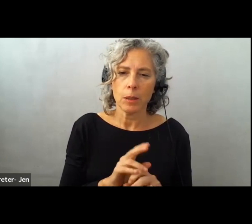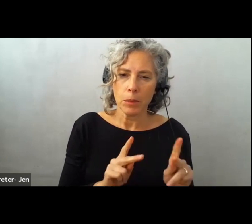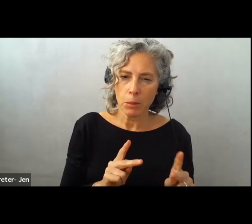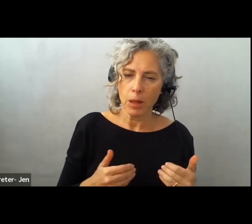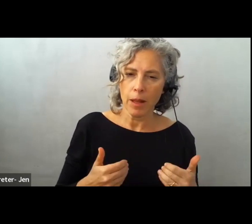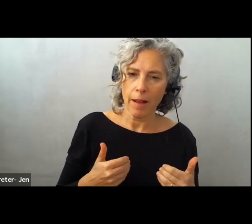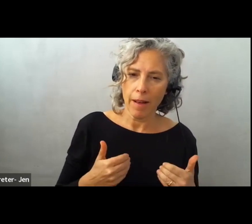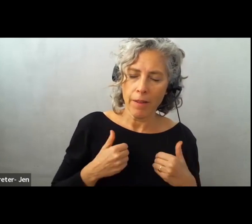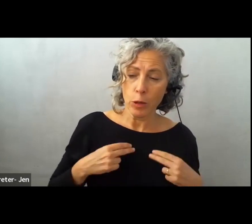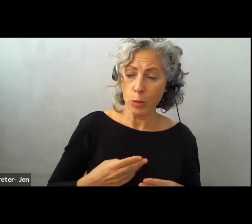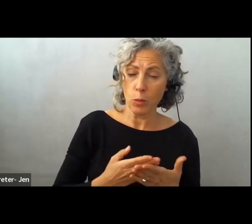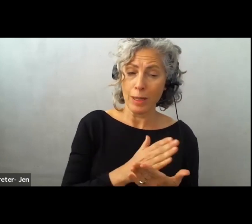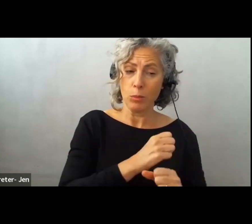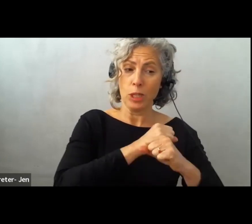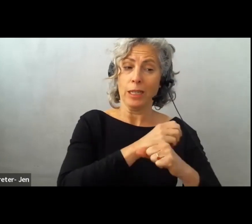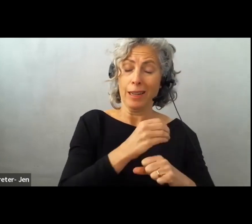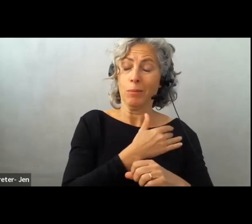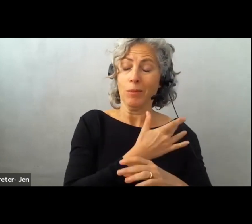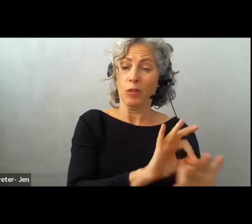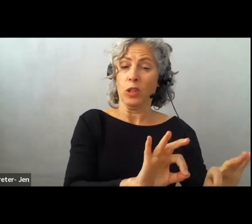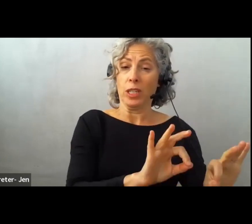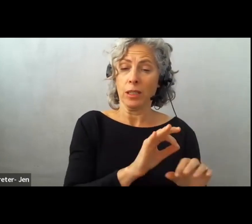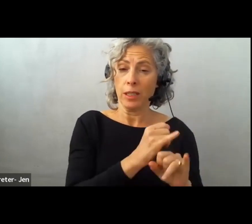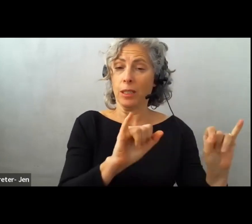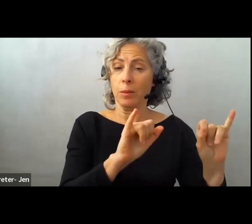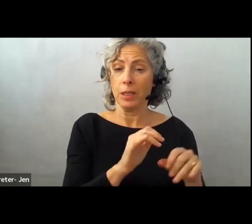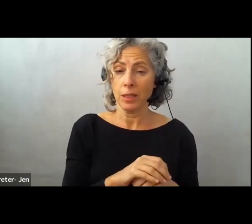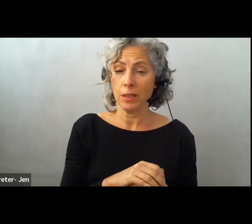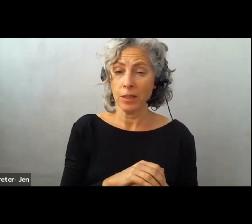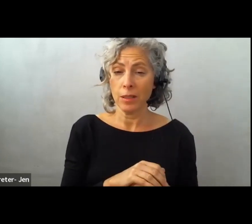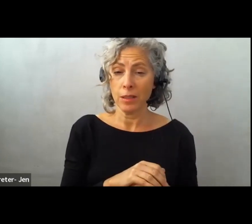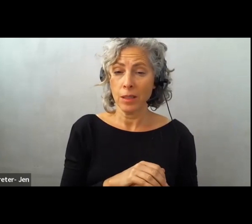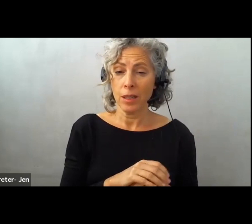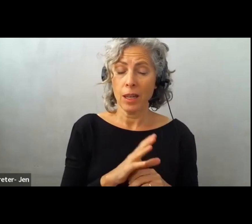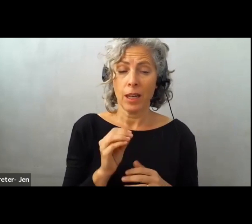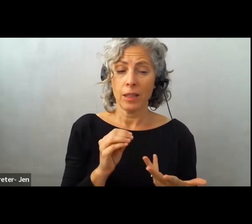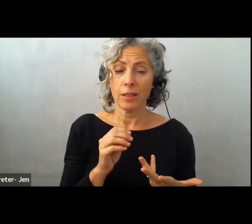human rights protected and to be free of the abuse, neglect,